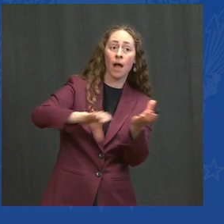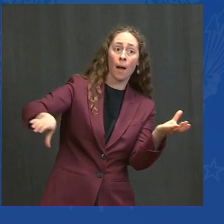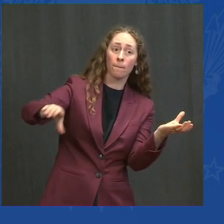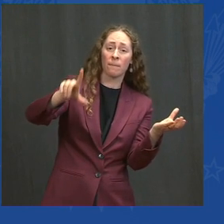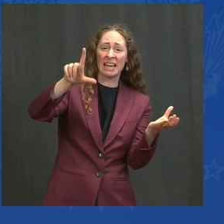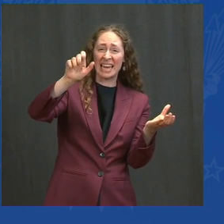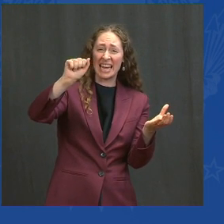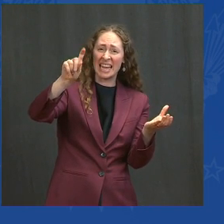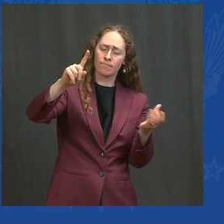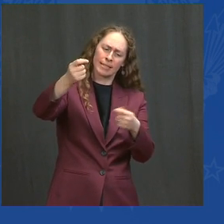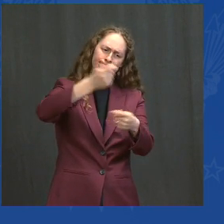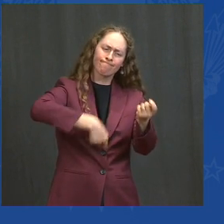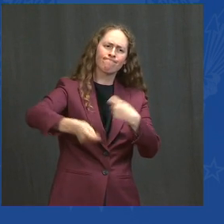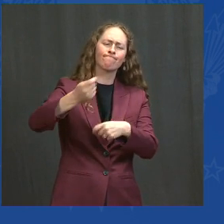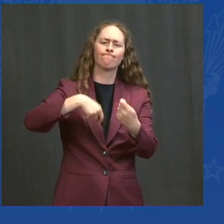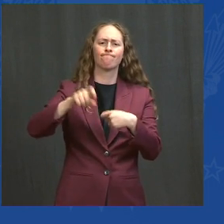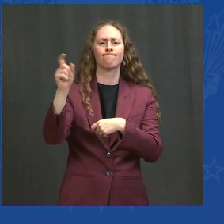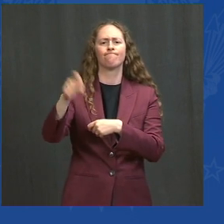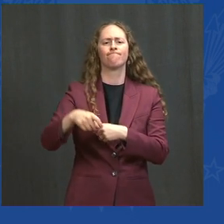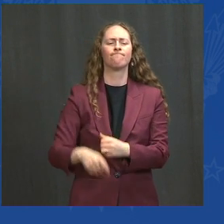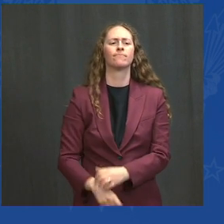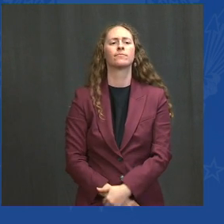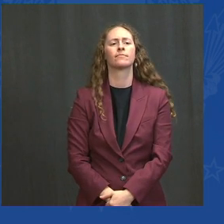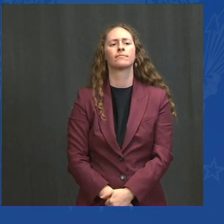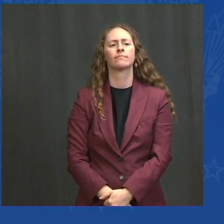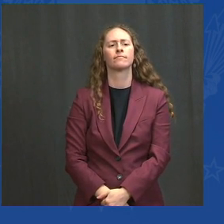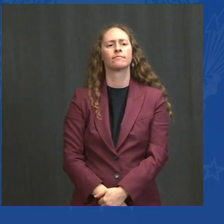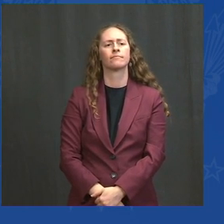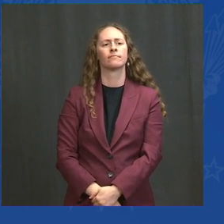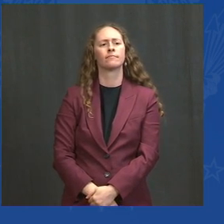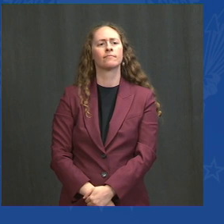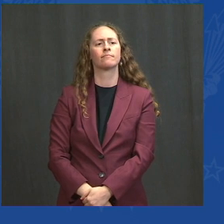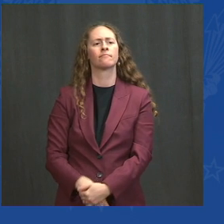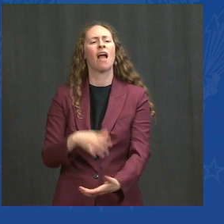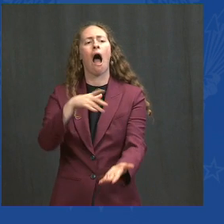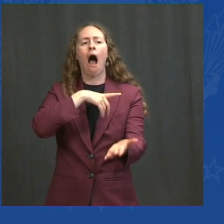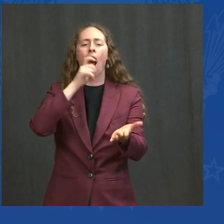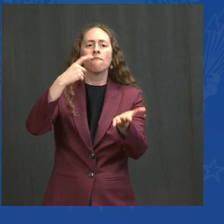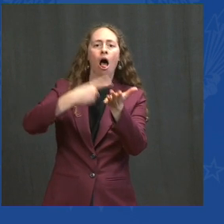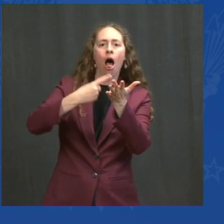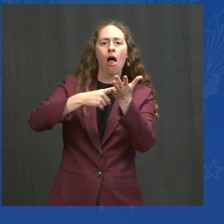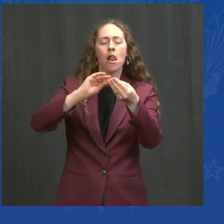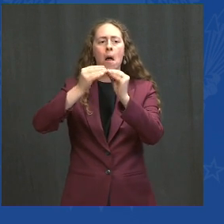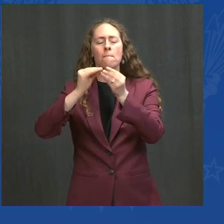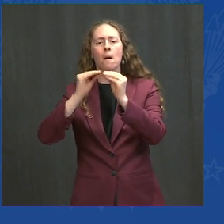You know, there's 400,000 -- well, I won't get into the numbers; I get a little carried away -- but it's really dangerous.